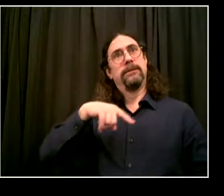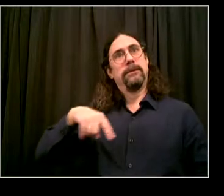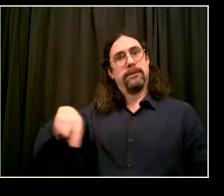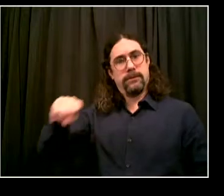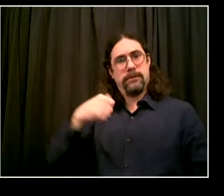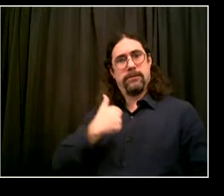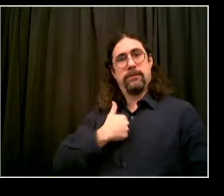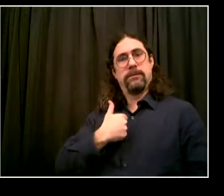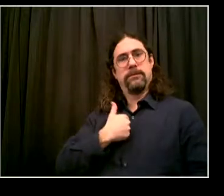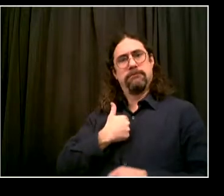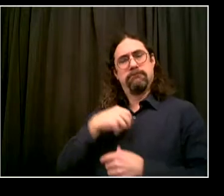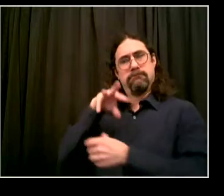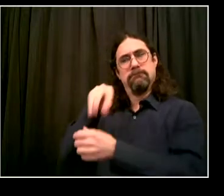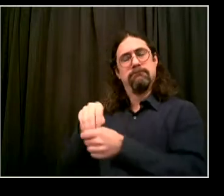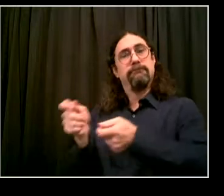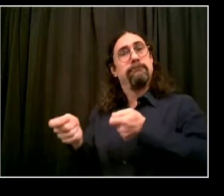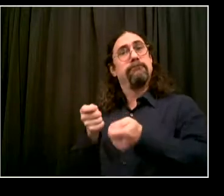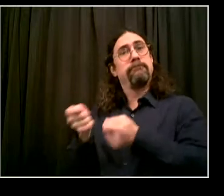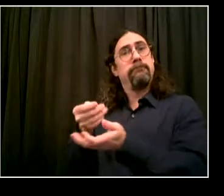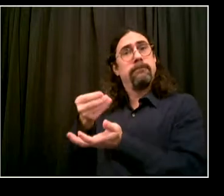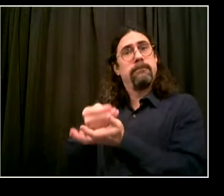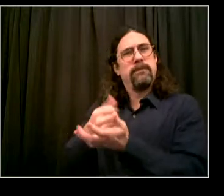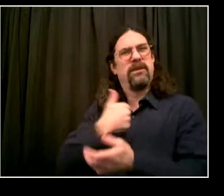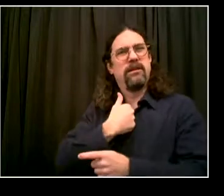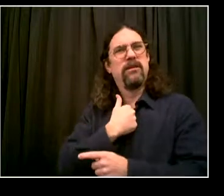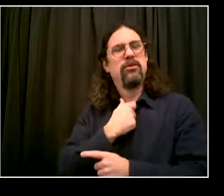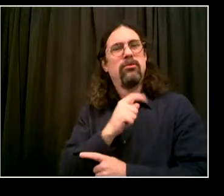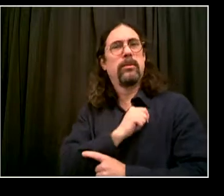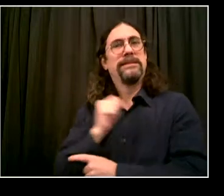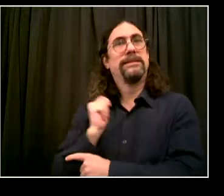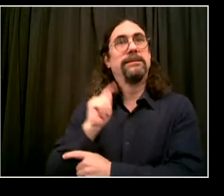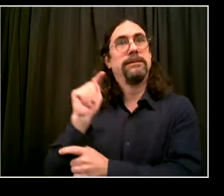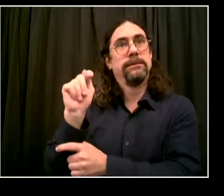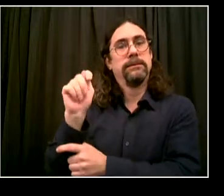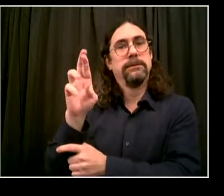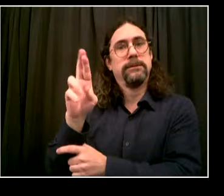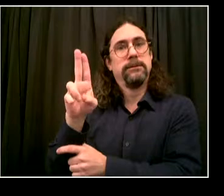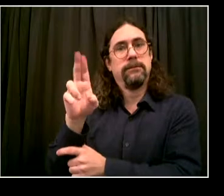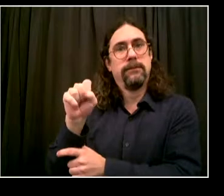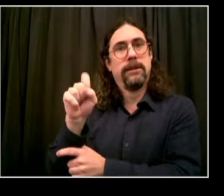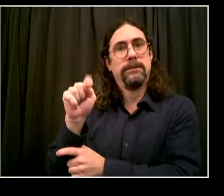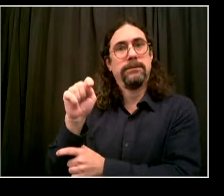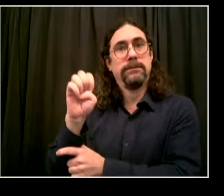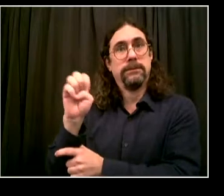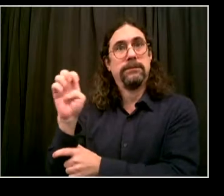INSANITY IS DOING THE SAME THING OVER AND OVER AGAIN AND EXPECTING DIFFERERTENTEN SURERE LTS. TO ME IS THE